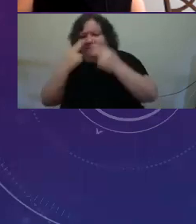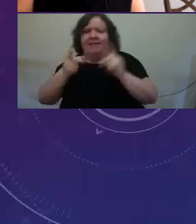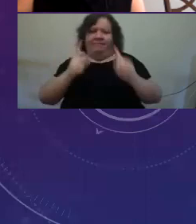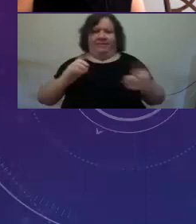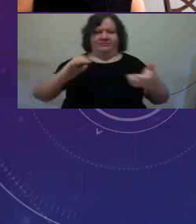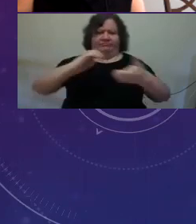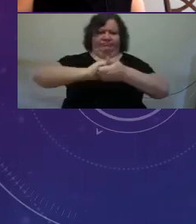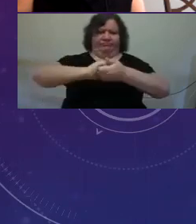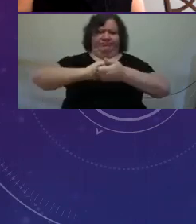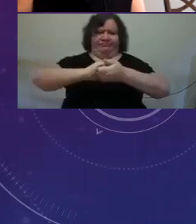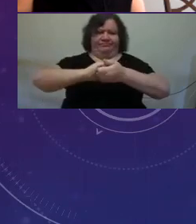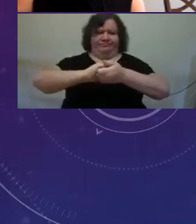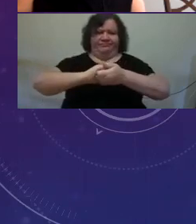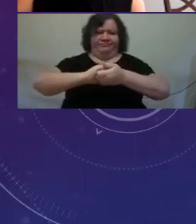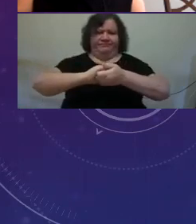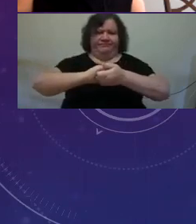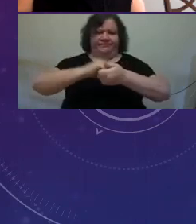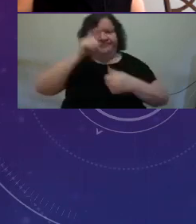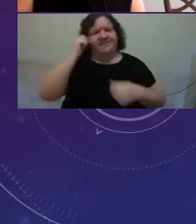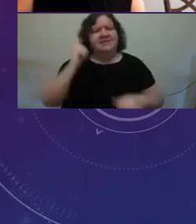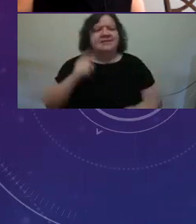communicate I would like for the Deaf organization